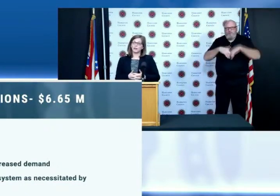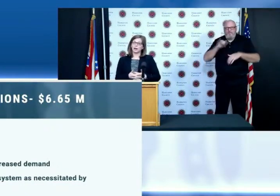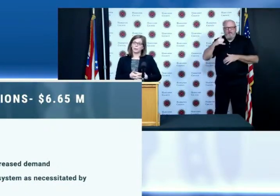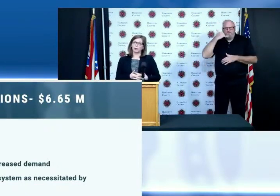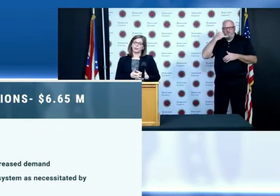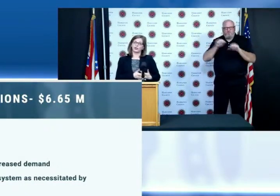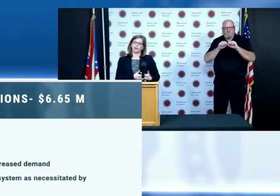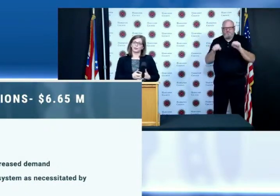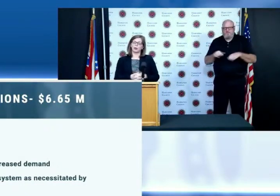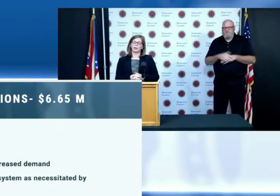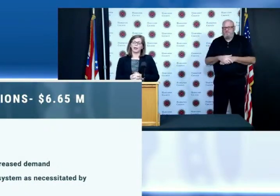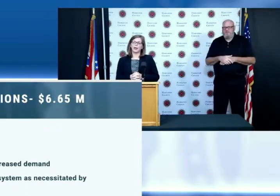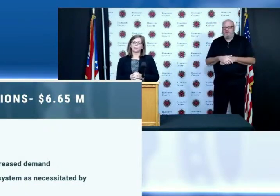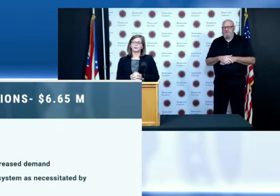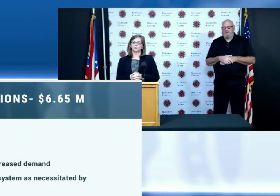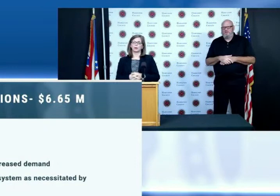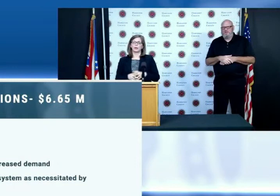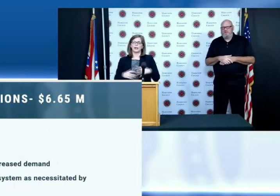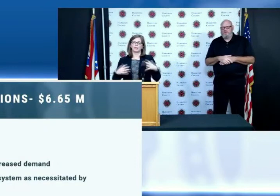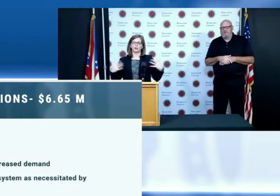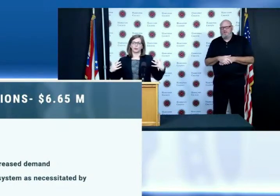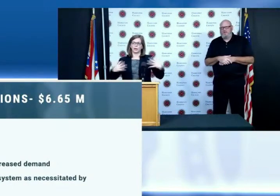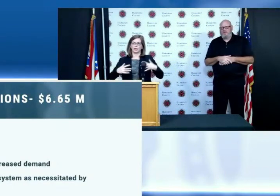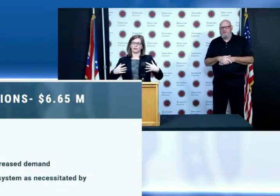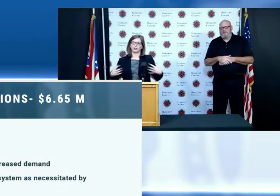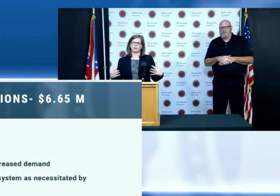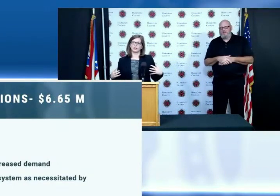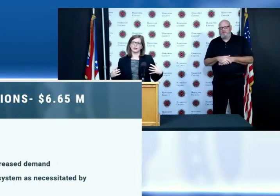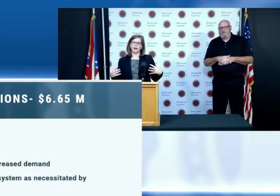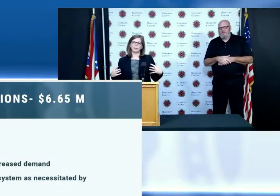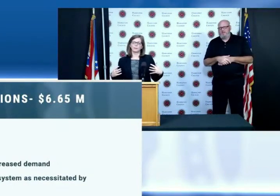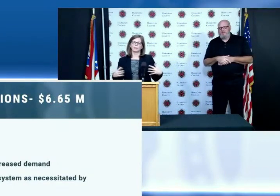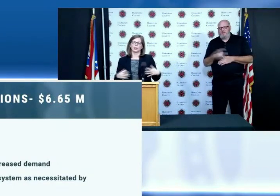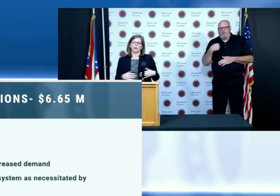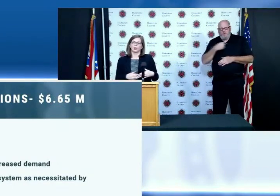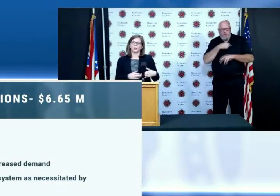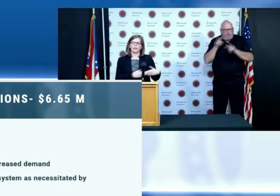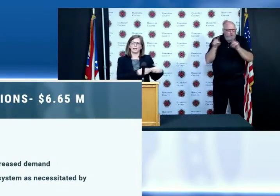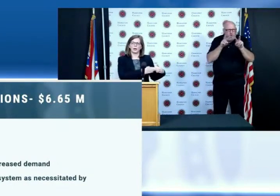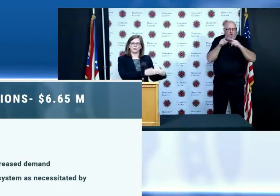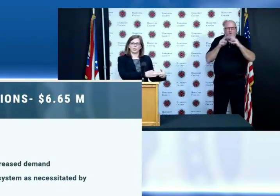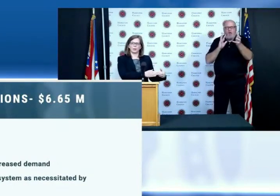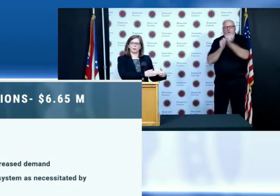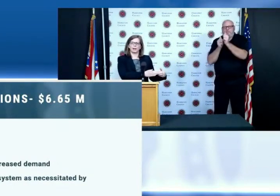at upgrading just Public Health but realized the way our system is set up we can't upgrade Public